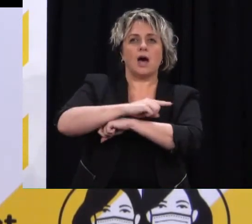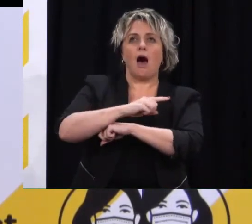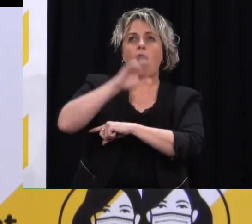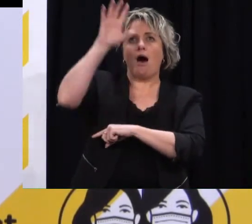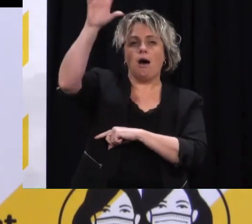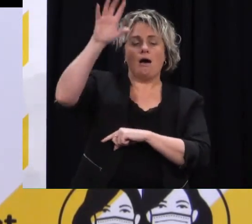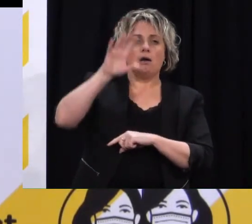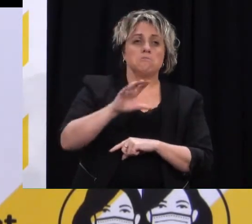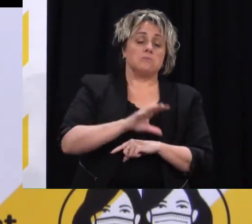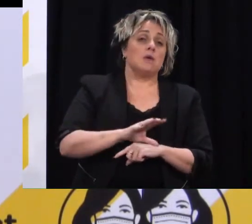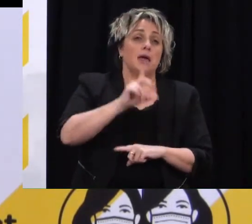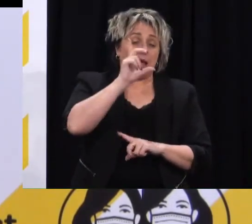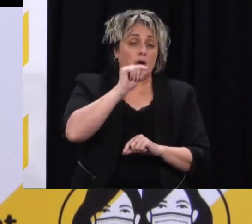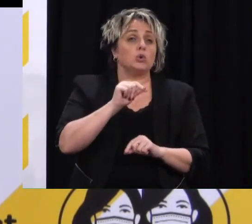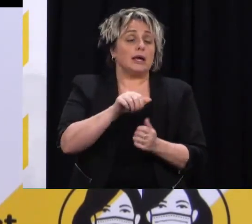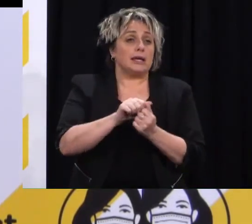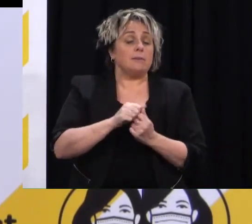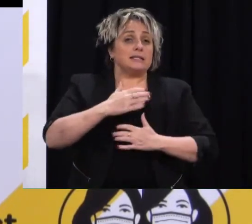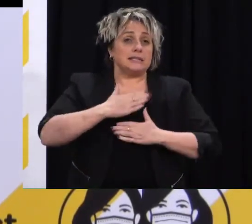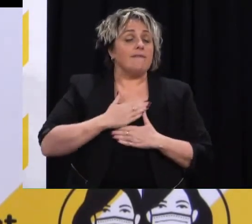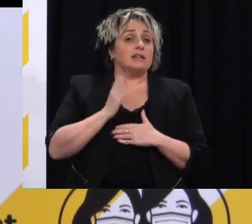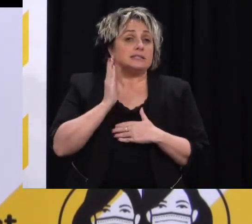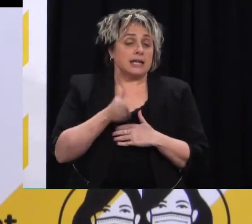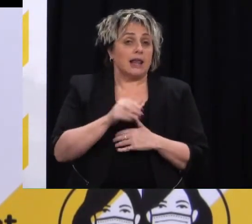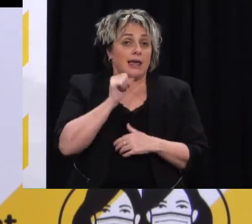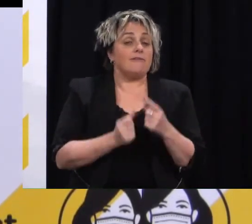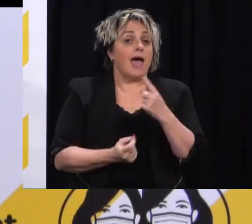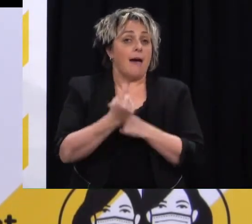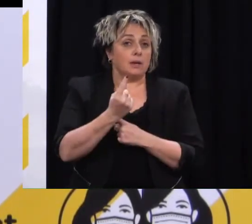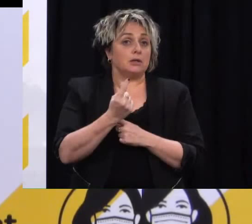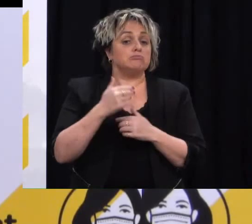level 4 for Auckland? >> I don't want to get ahead of